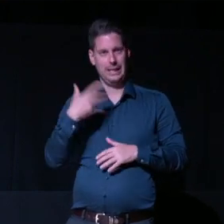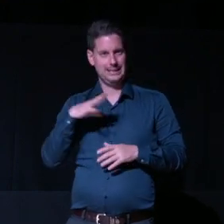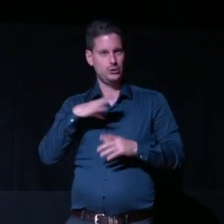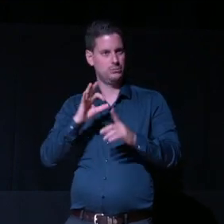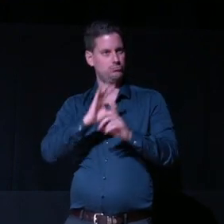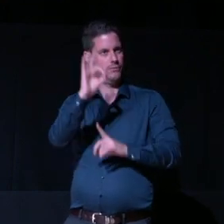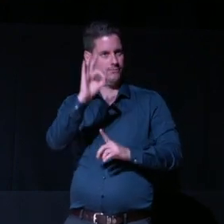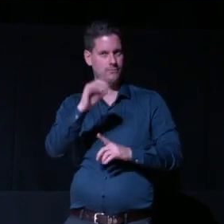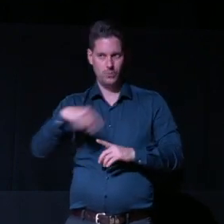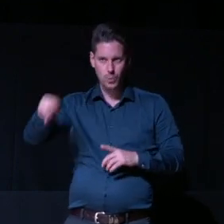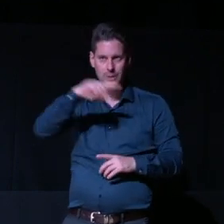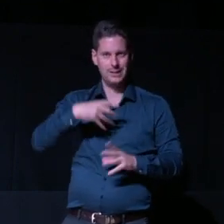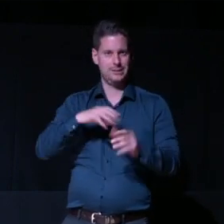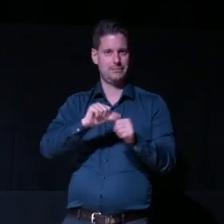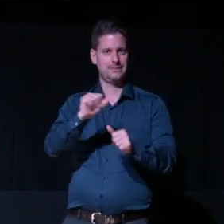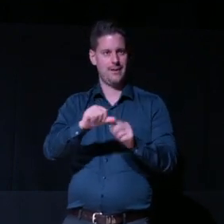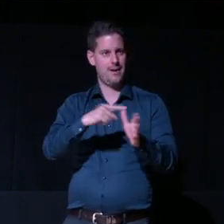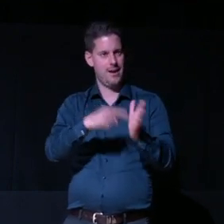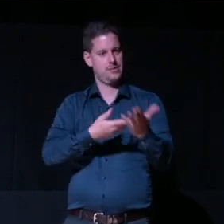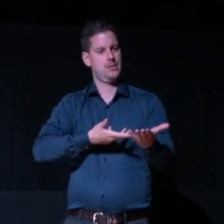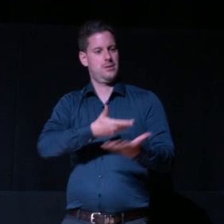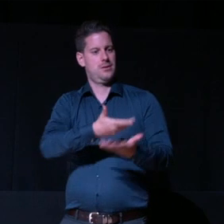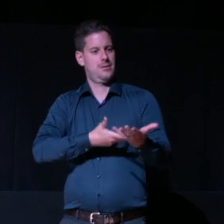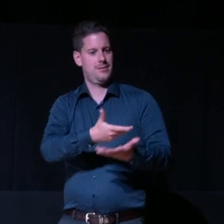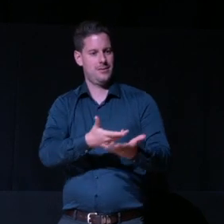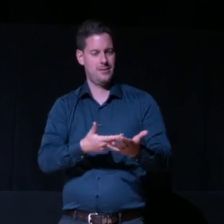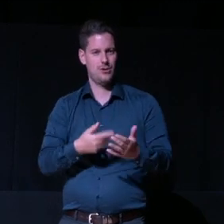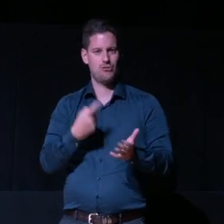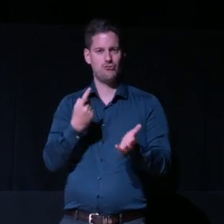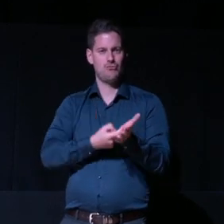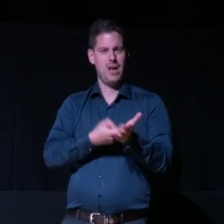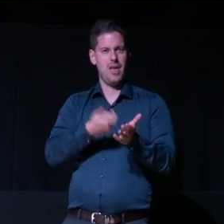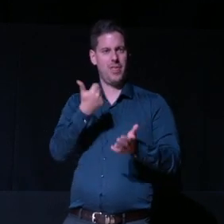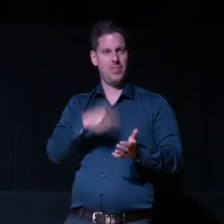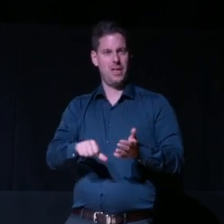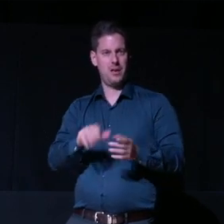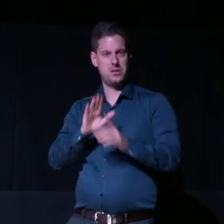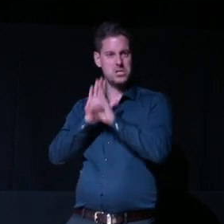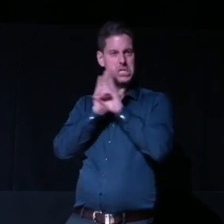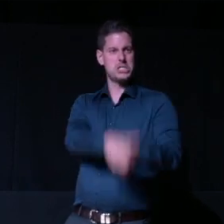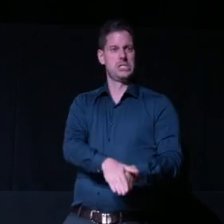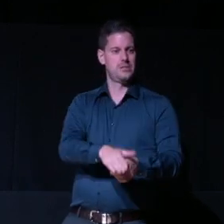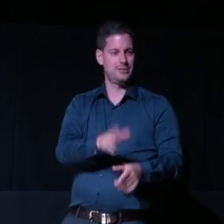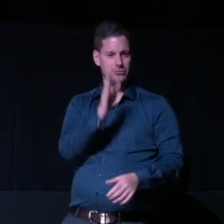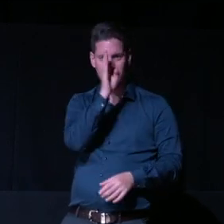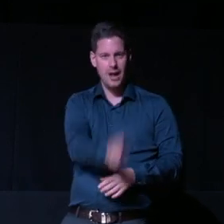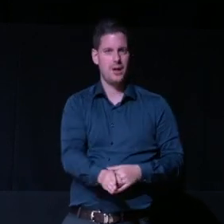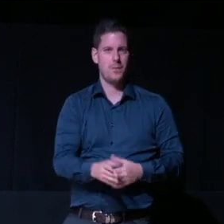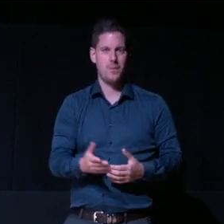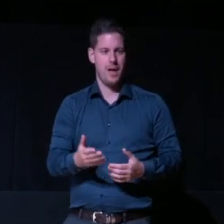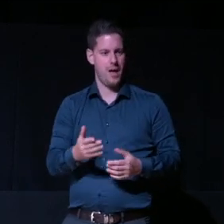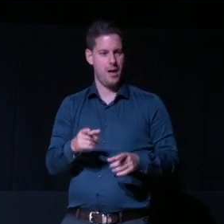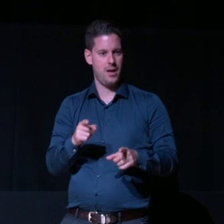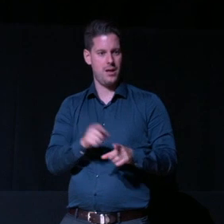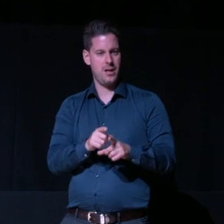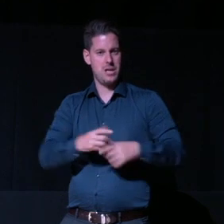that rather than from that sort of instinctive reaction of fight or flight or whatever it is.